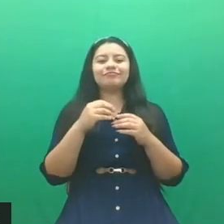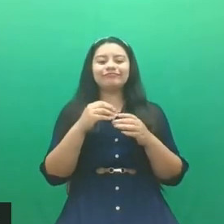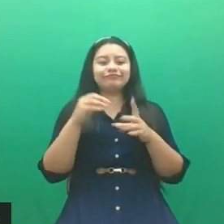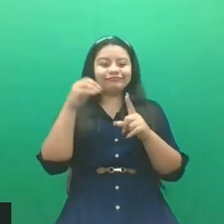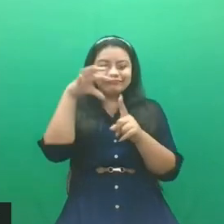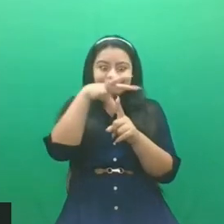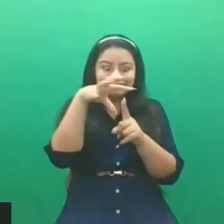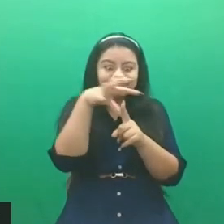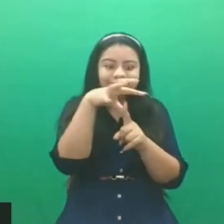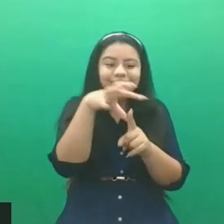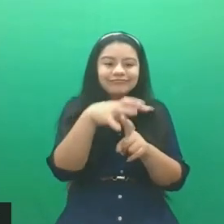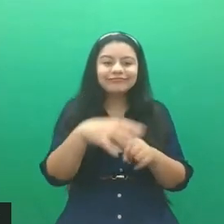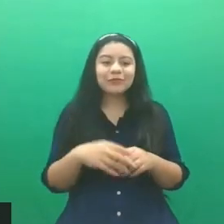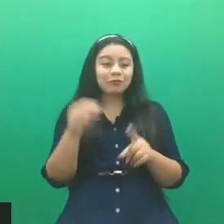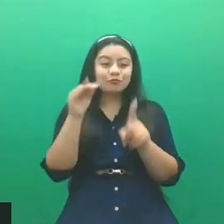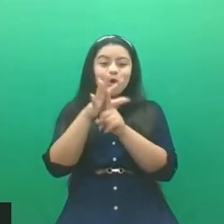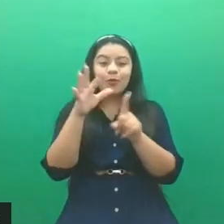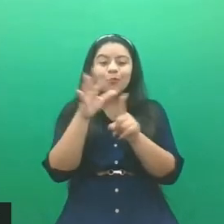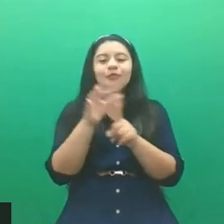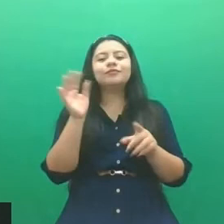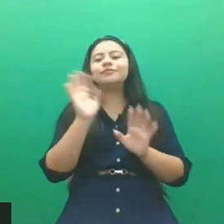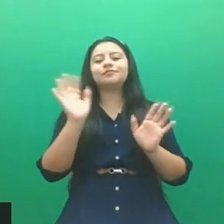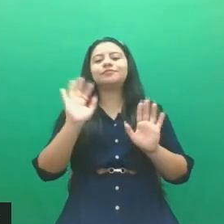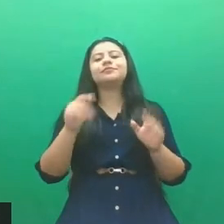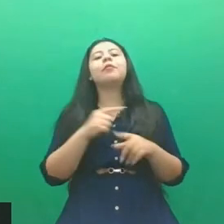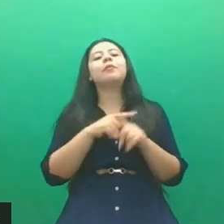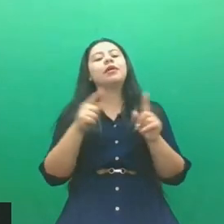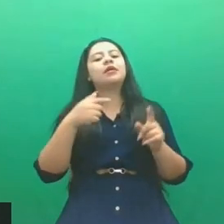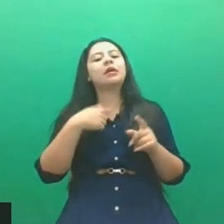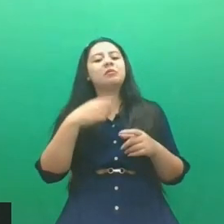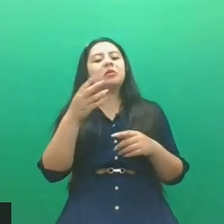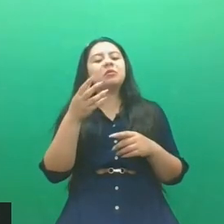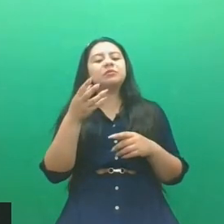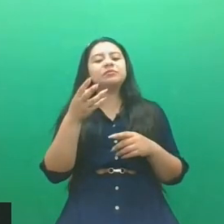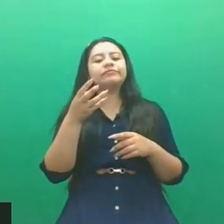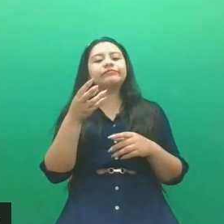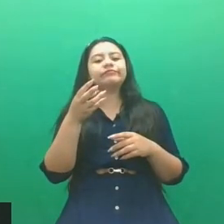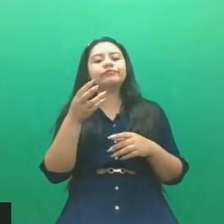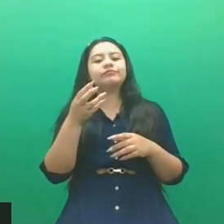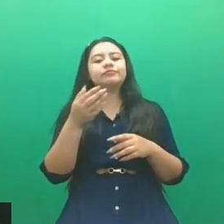think that's fair to them, but let me give you some aspects of those that are good. The ones that